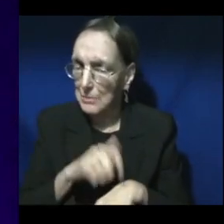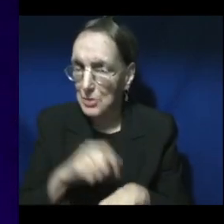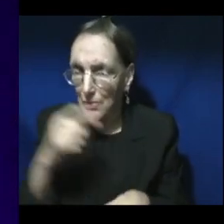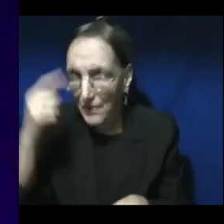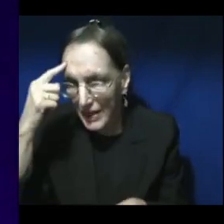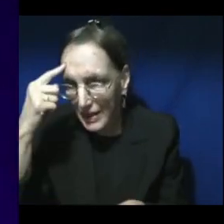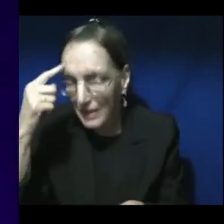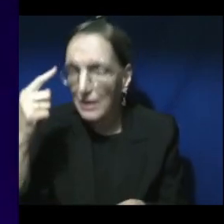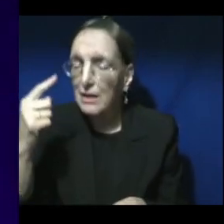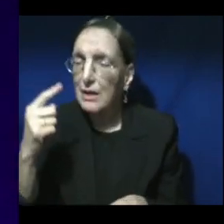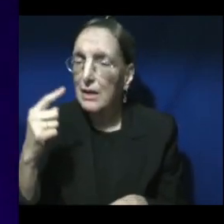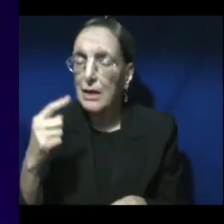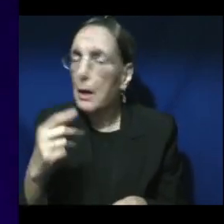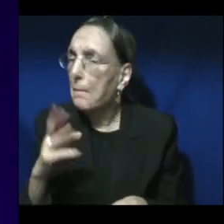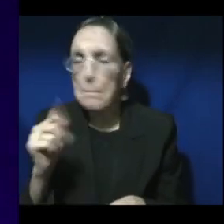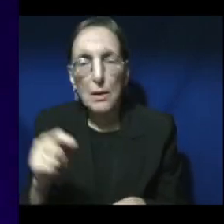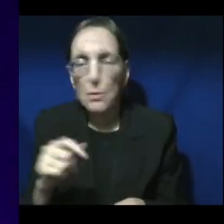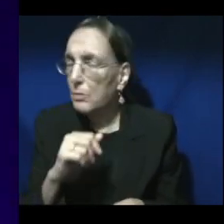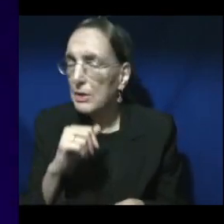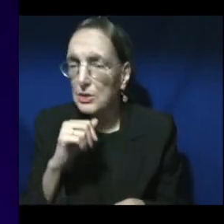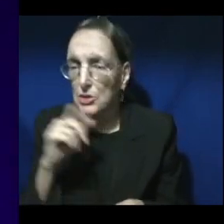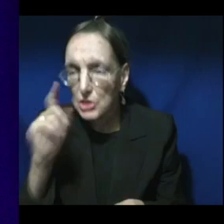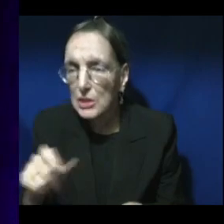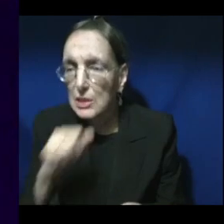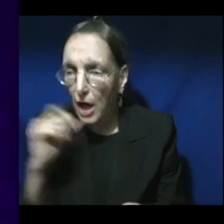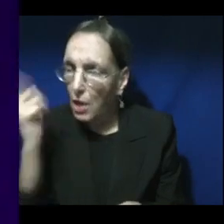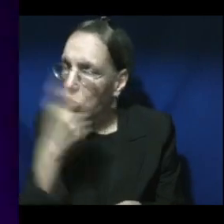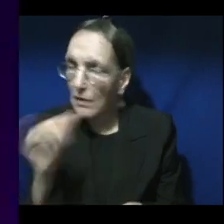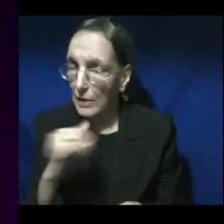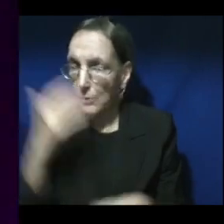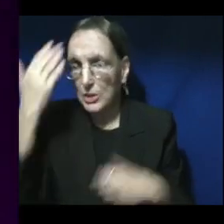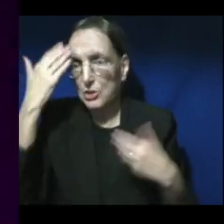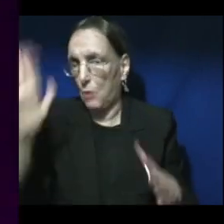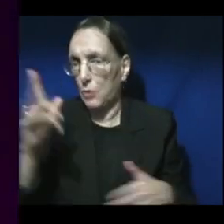like we don’t know what we’re talking about. In fact, pauses make communication more beneficial,